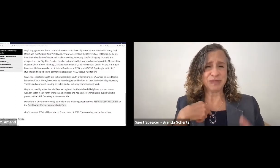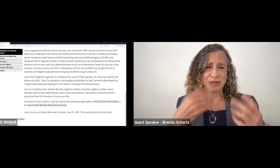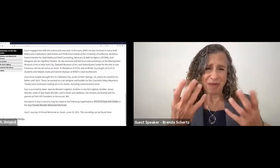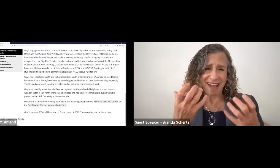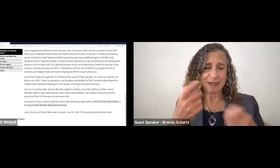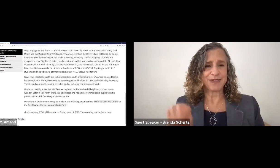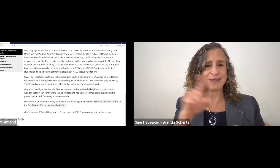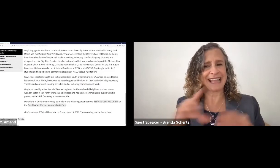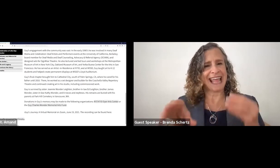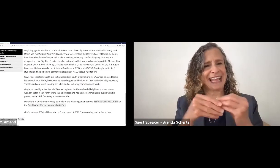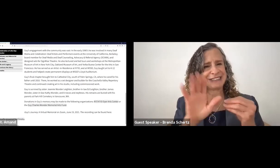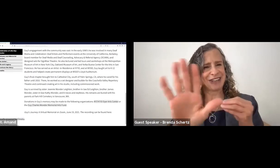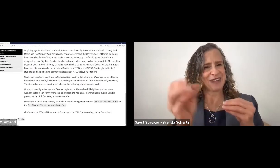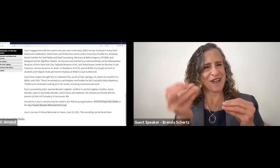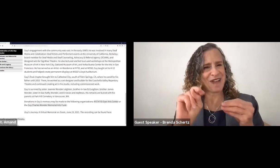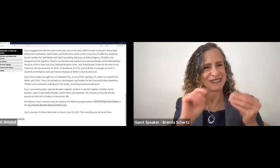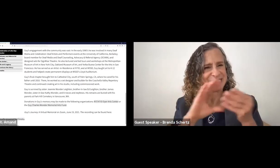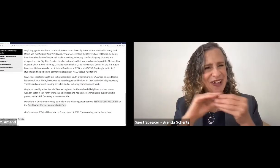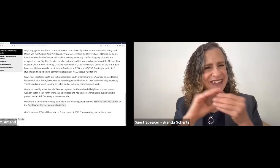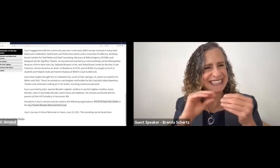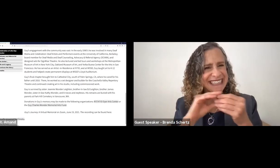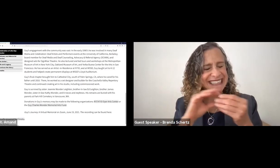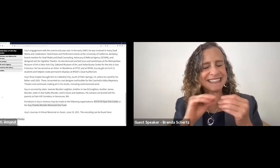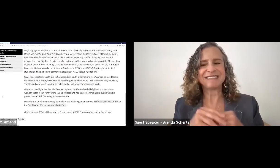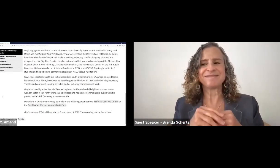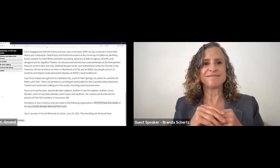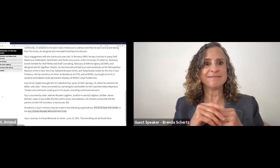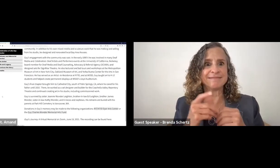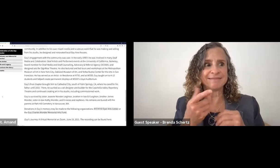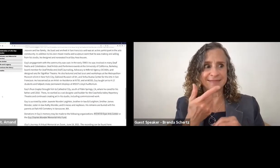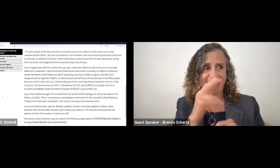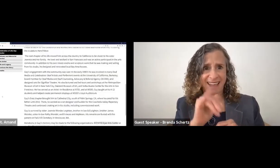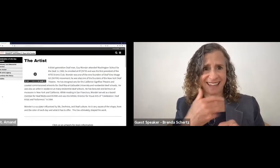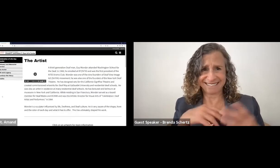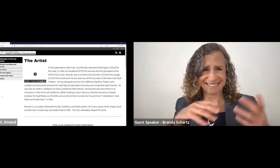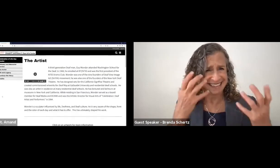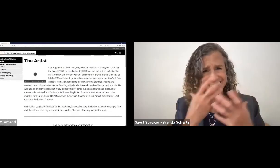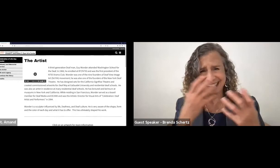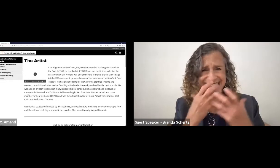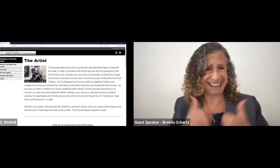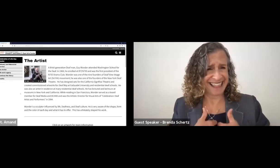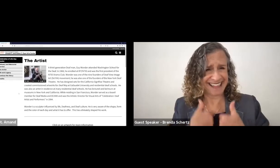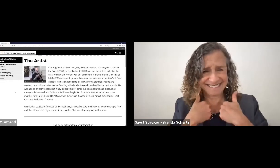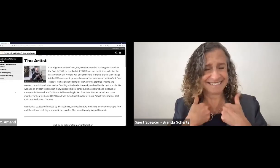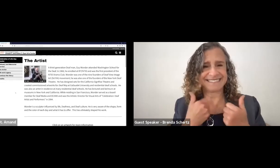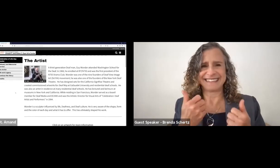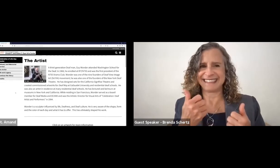and also, you probably have your own stories that we would like you to add.